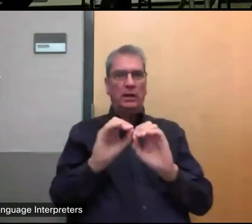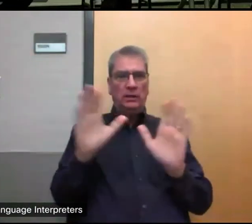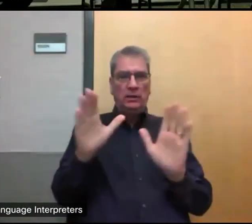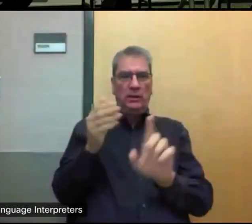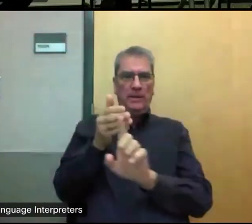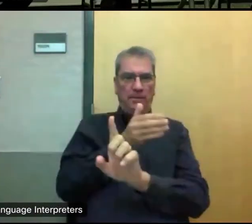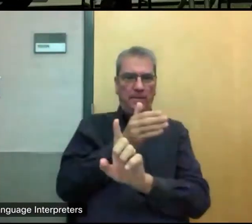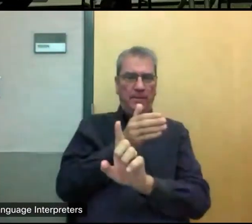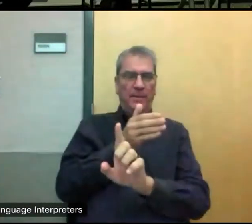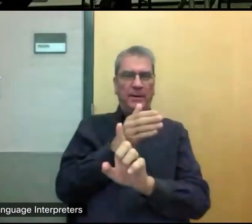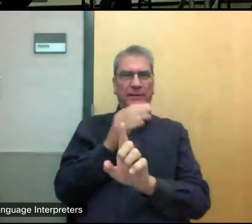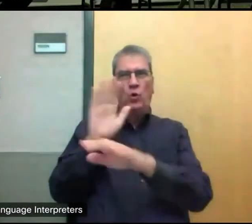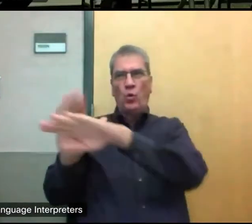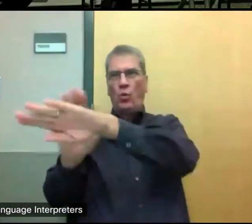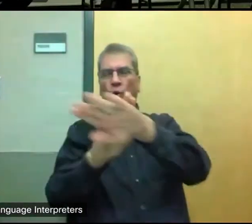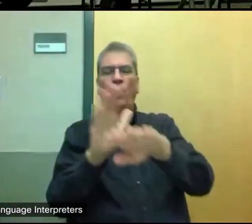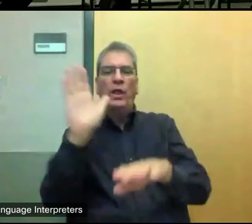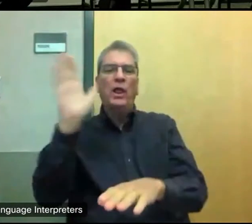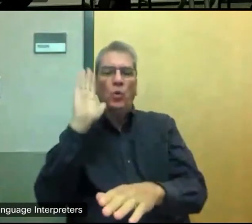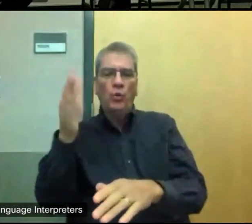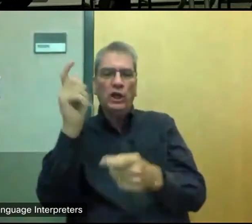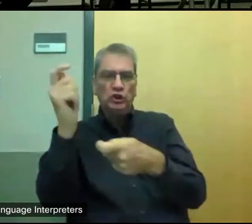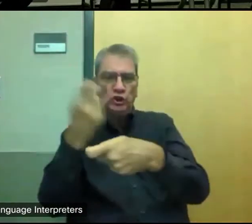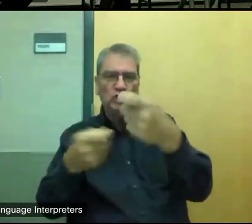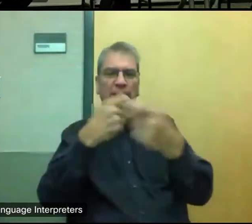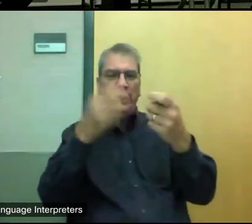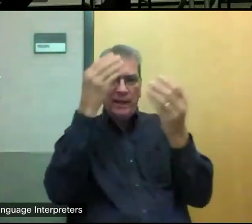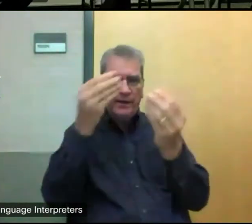to be changing. And I think as like, a physician scientist,